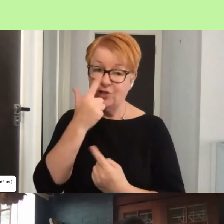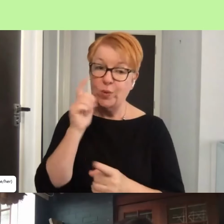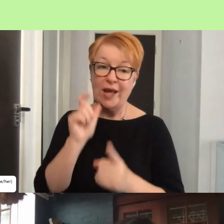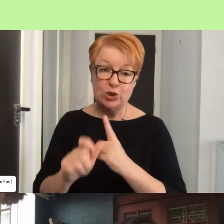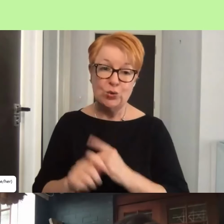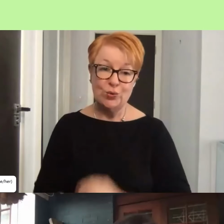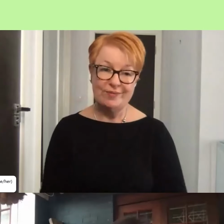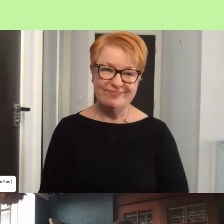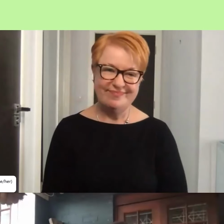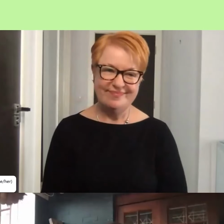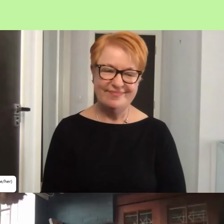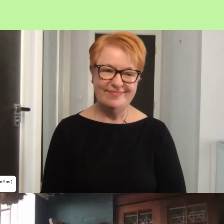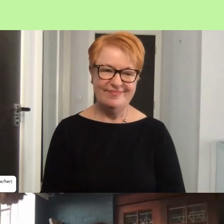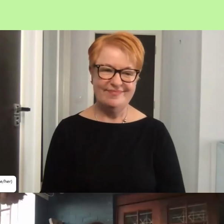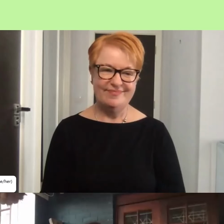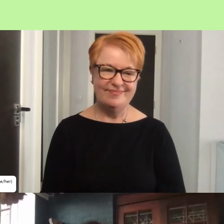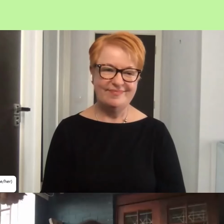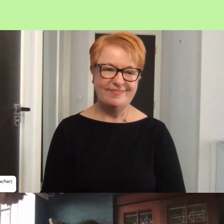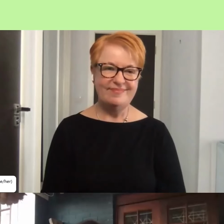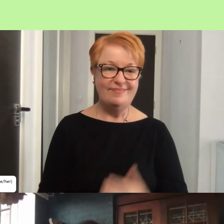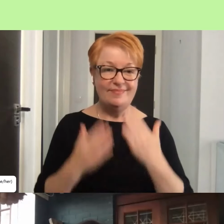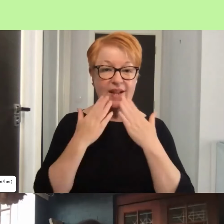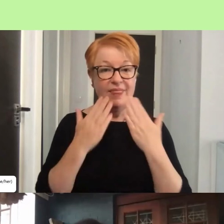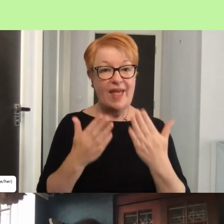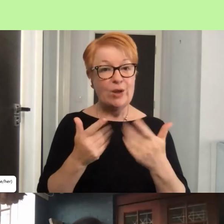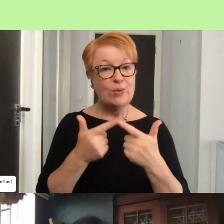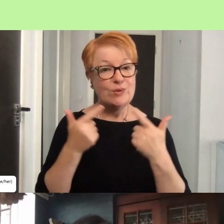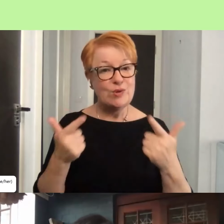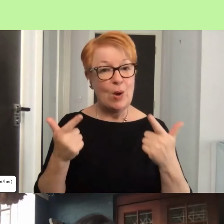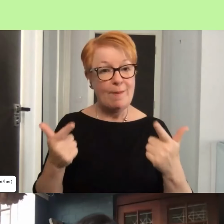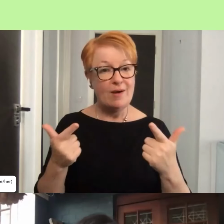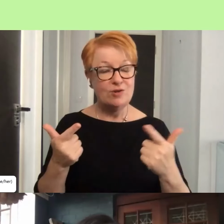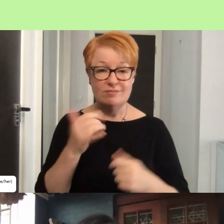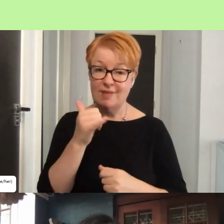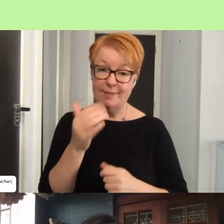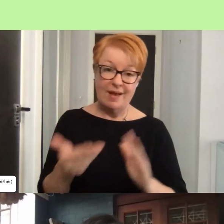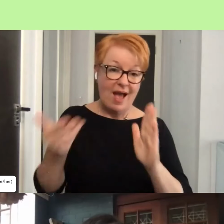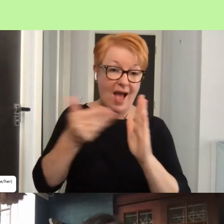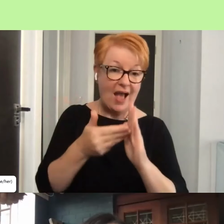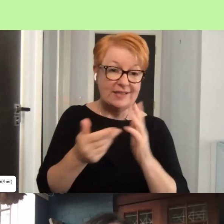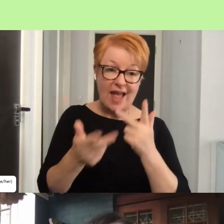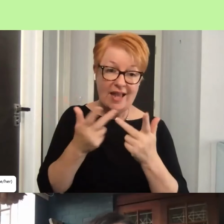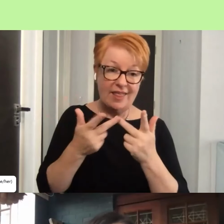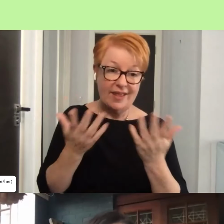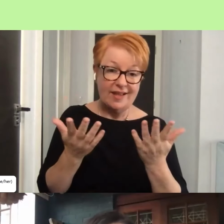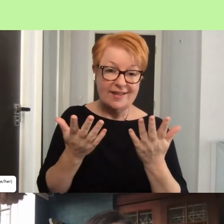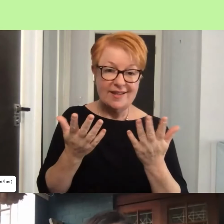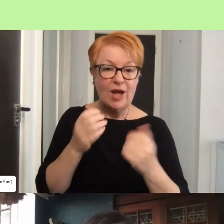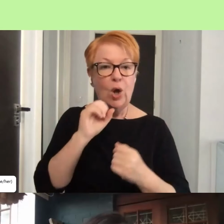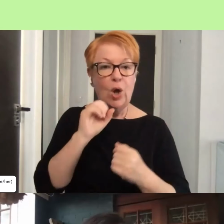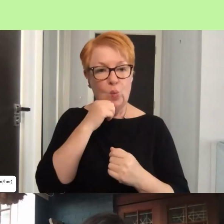Thanks so much, unless you have anything to add, we're going to conclude our